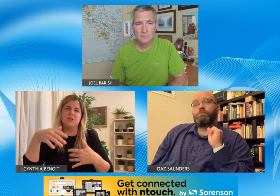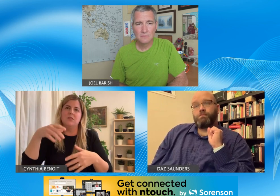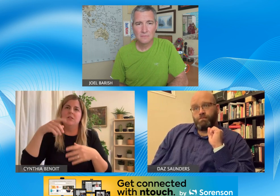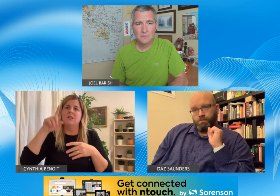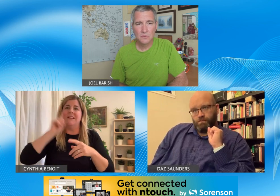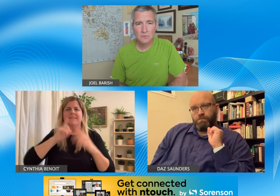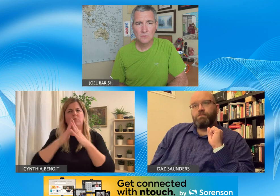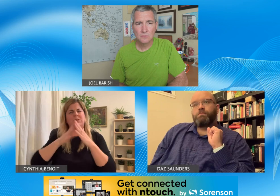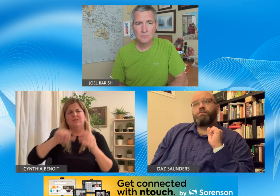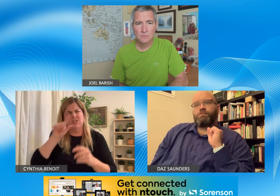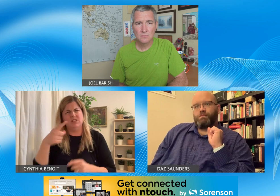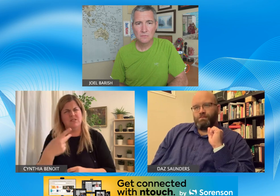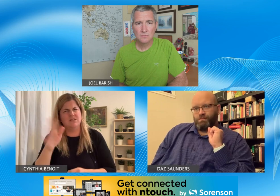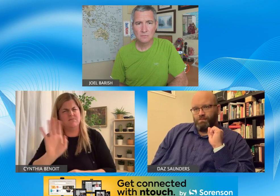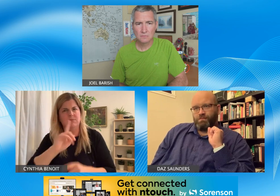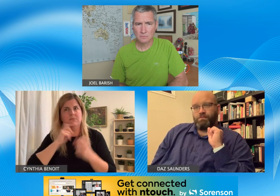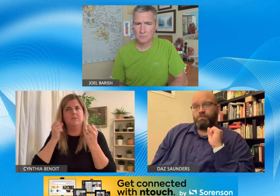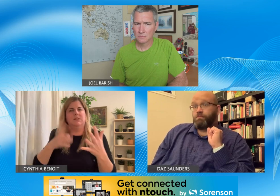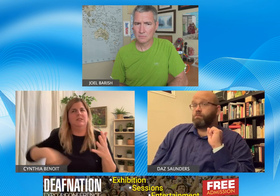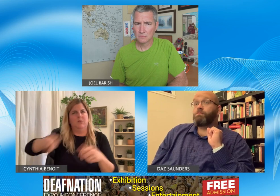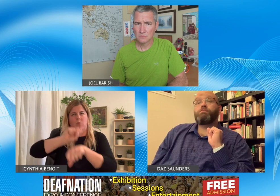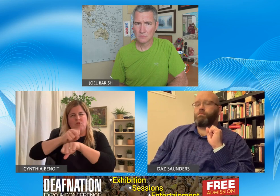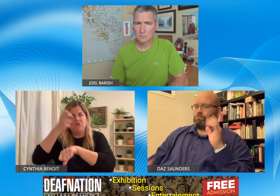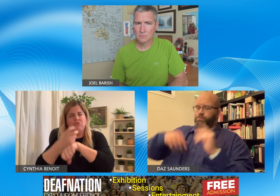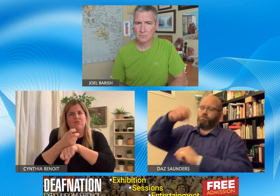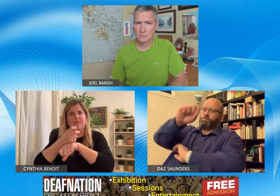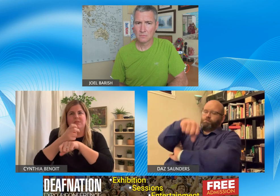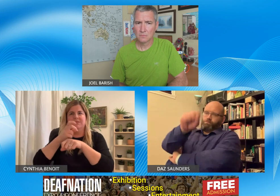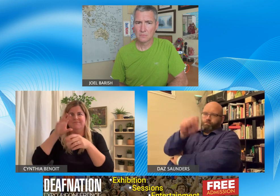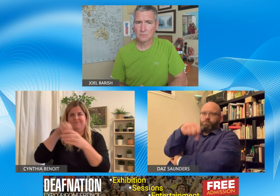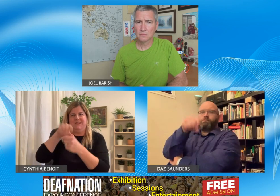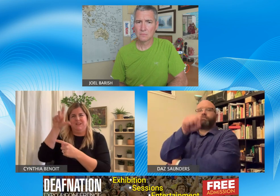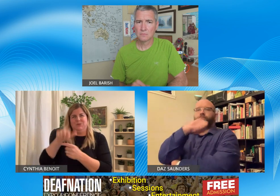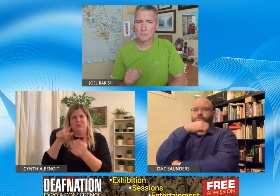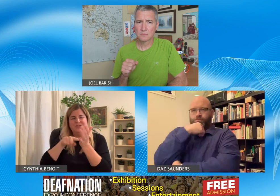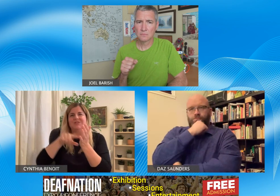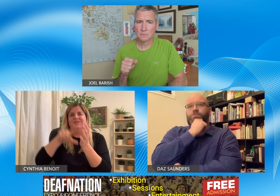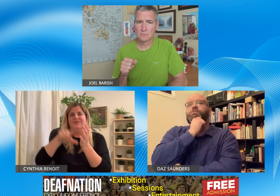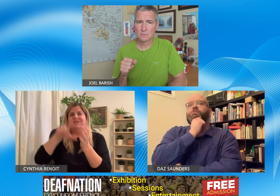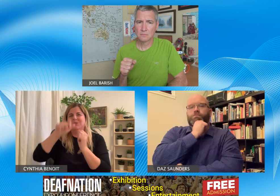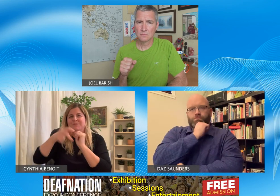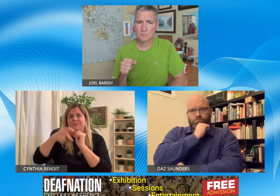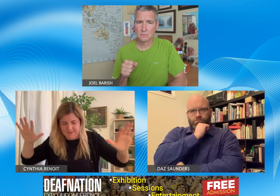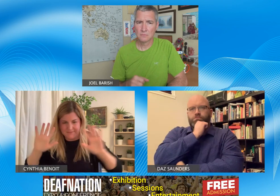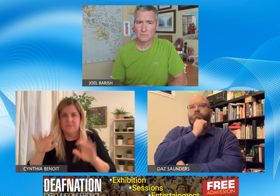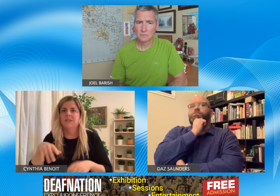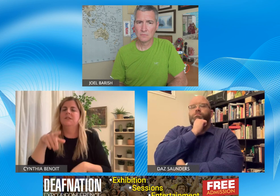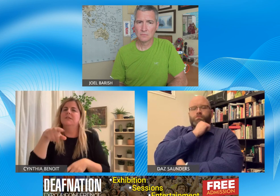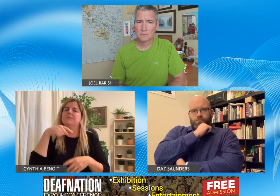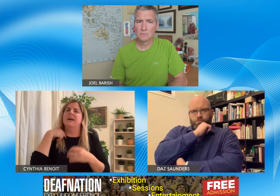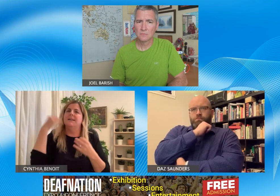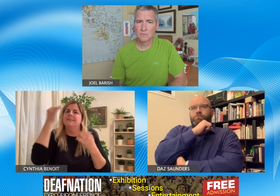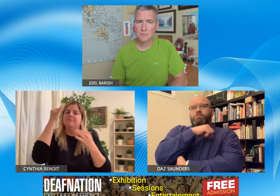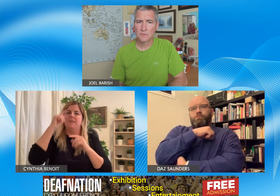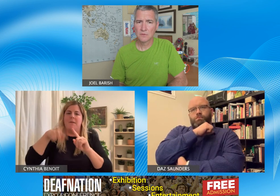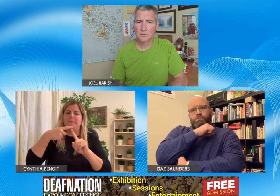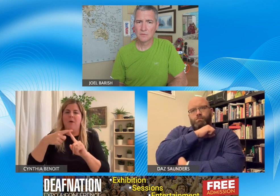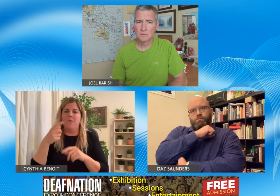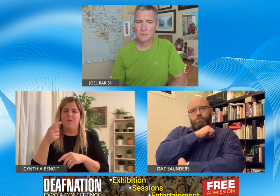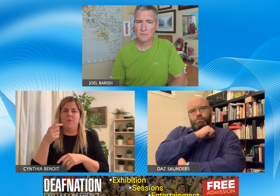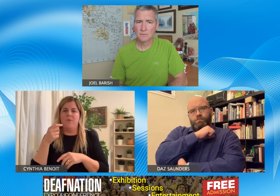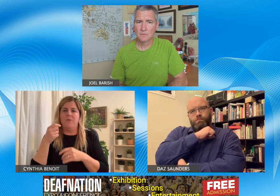I want to acknowledge that many of us worked really hard with LSQ researches.